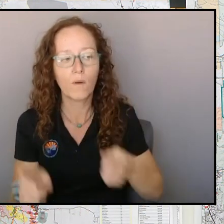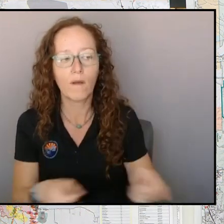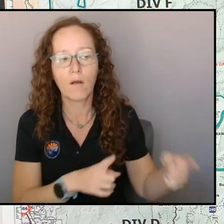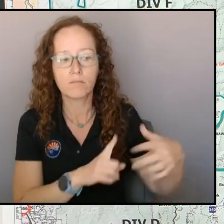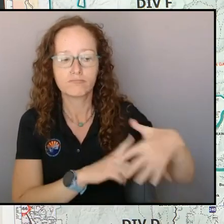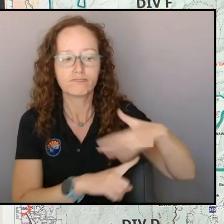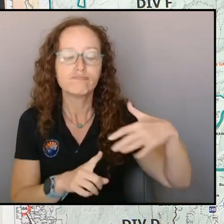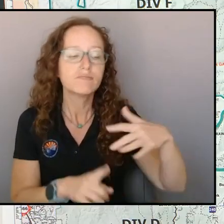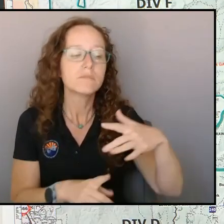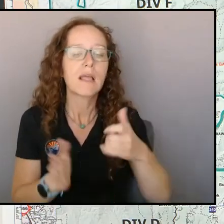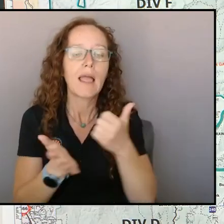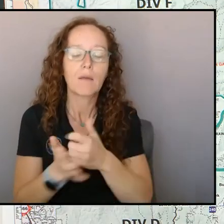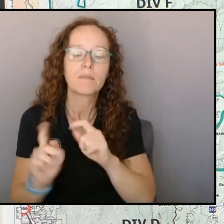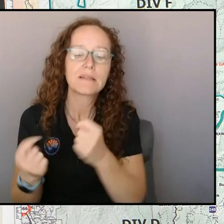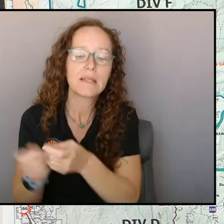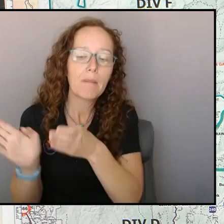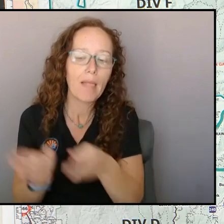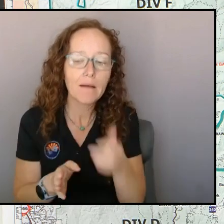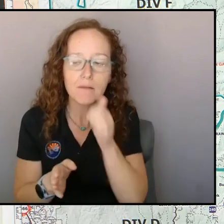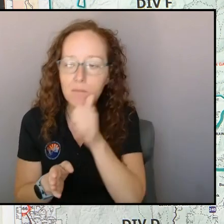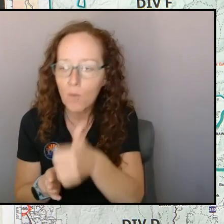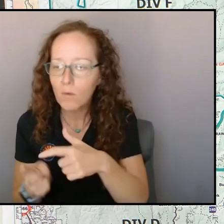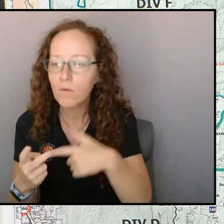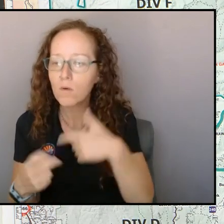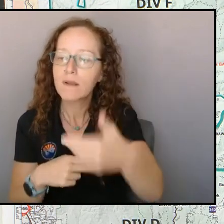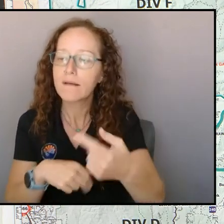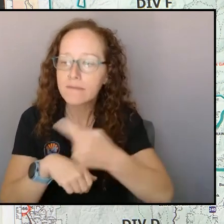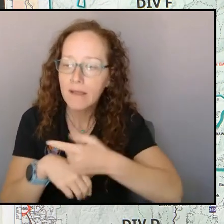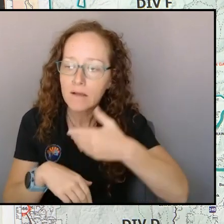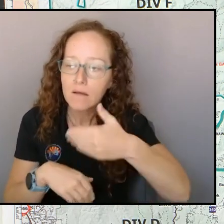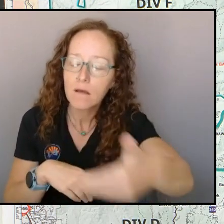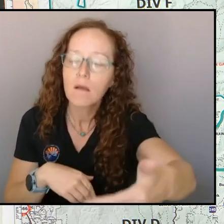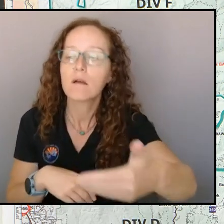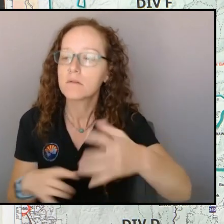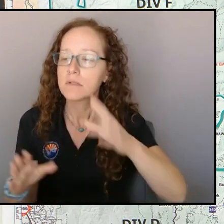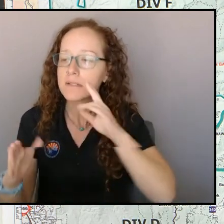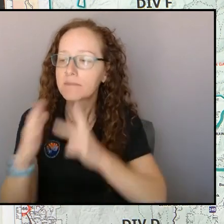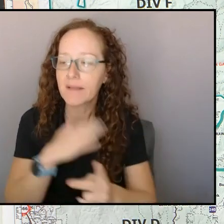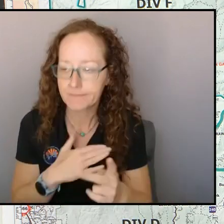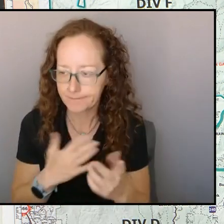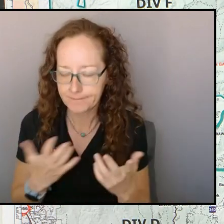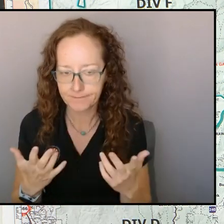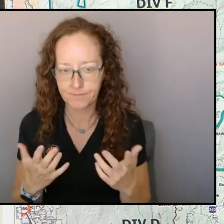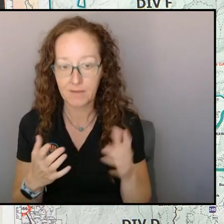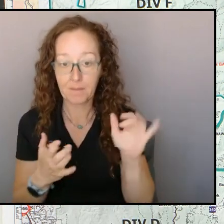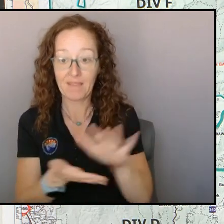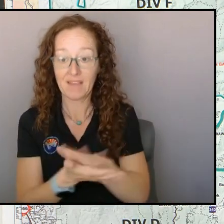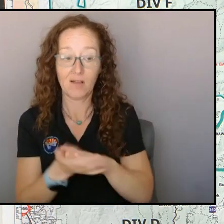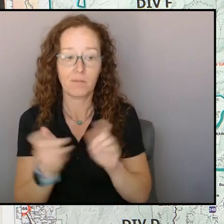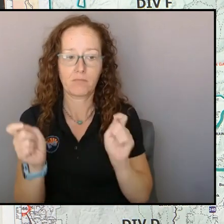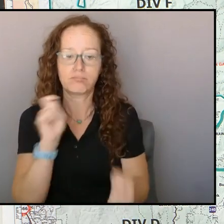next day, and what is coming down the pike for them. It is a living document. So, it's not something that should be